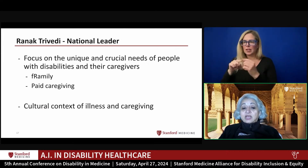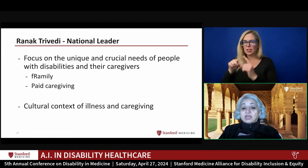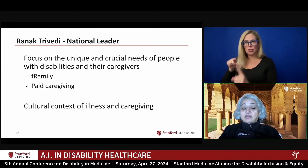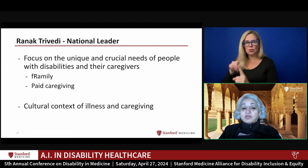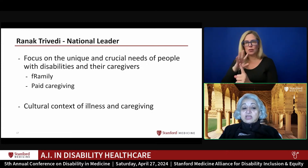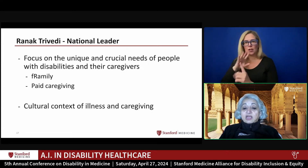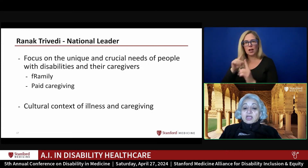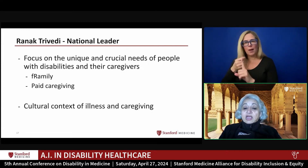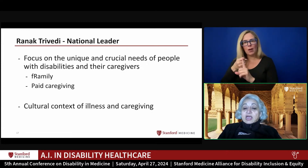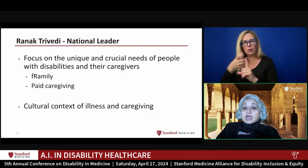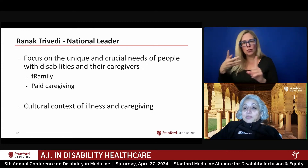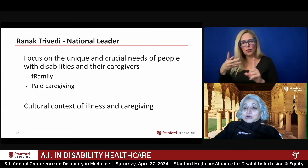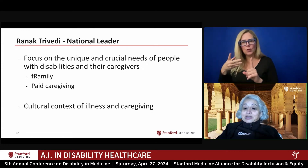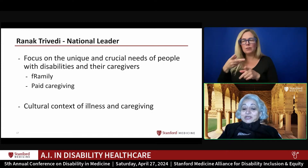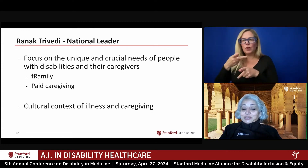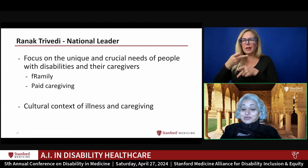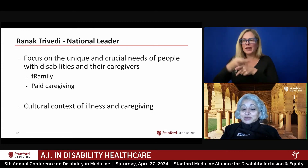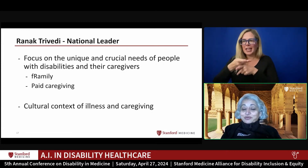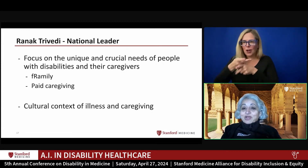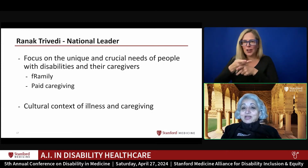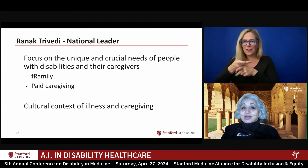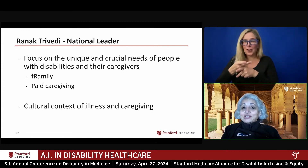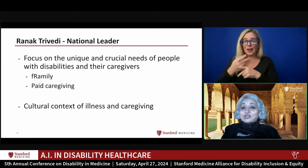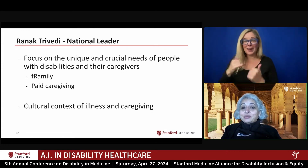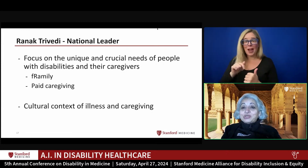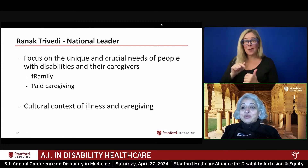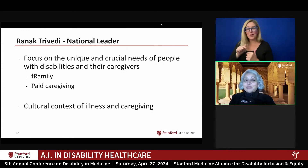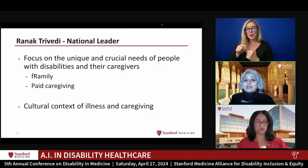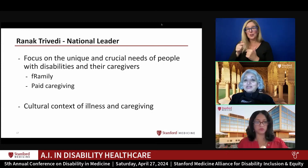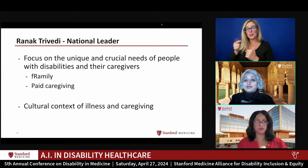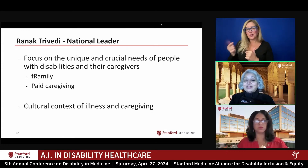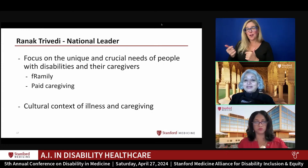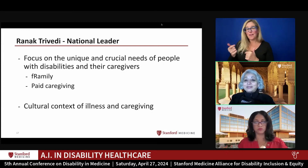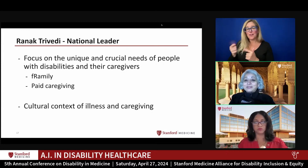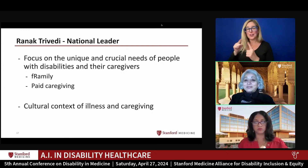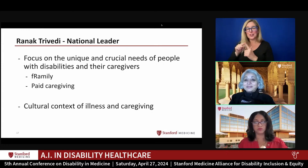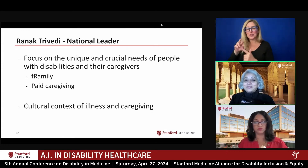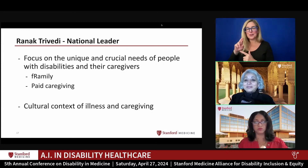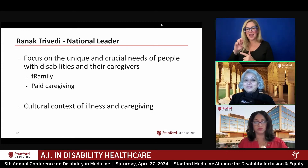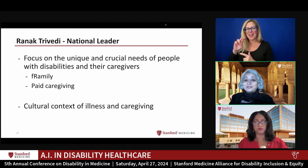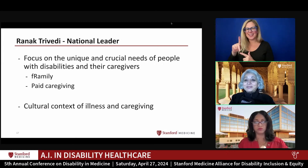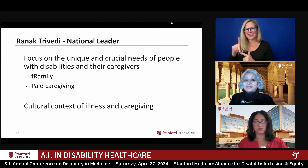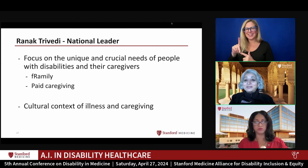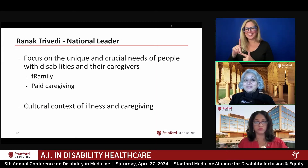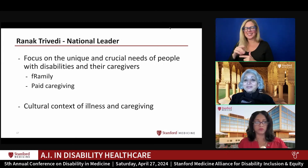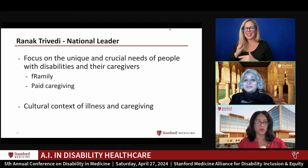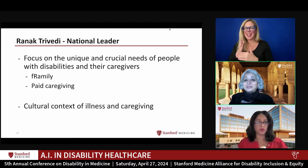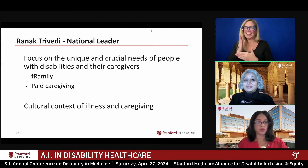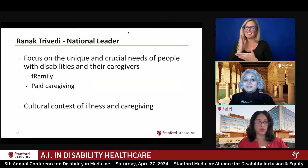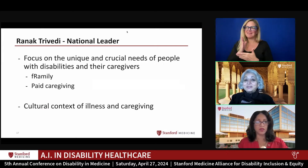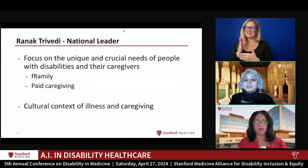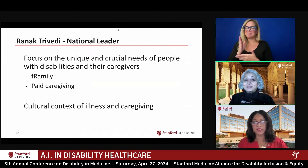caregiving. I'm gonna turn it over to you Ranak and stop sharing my screen.